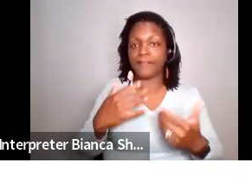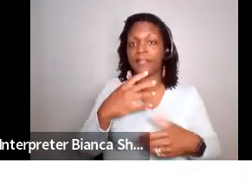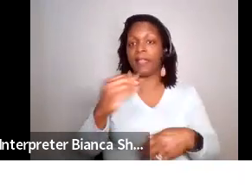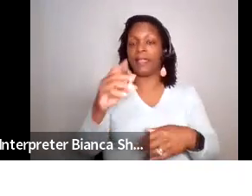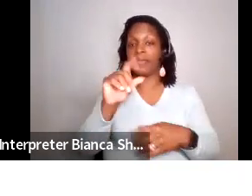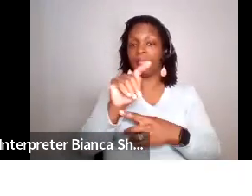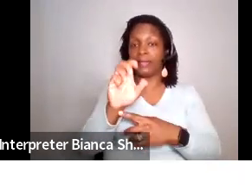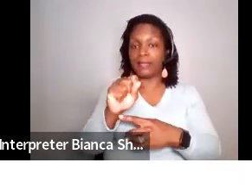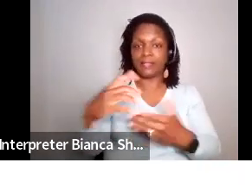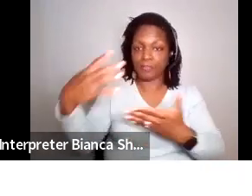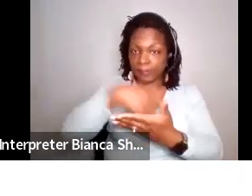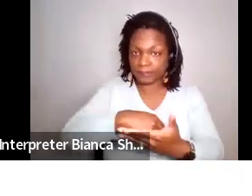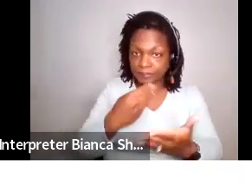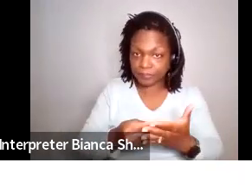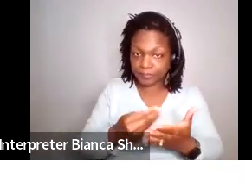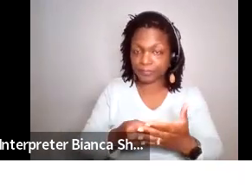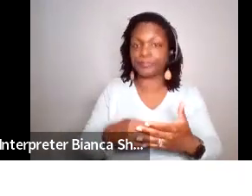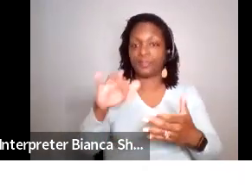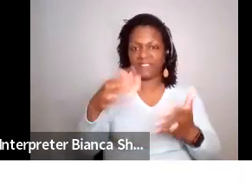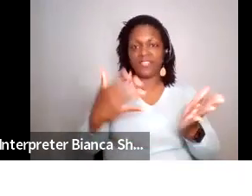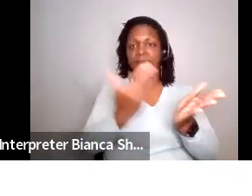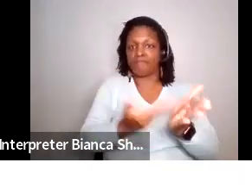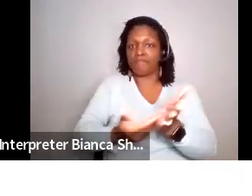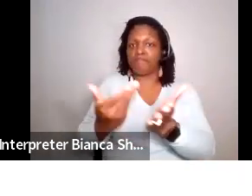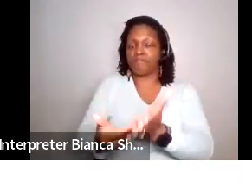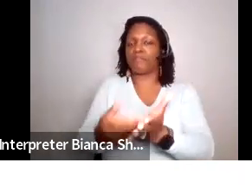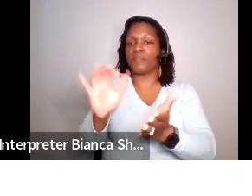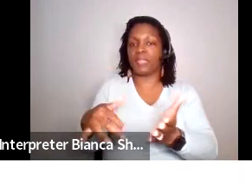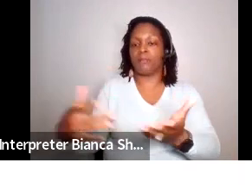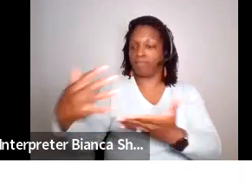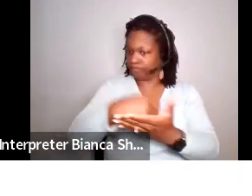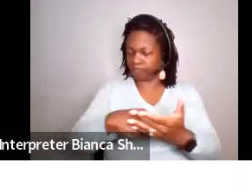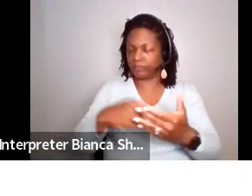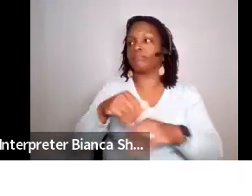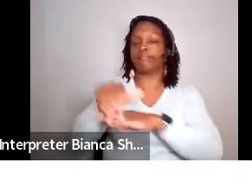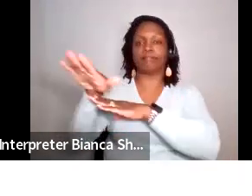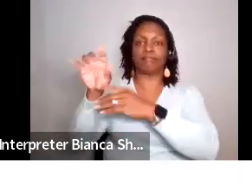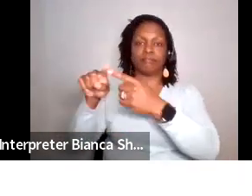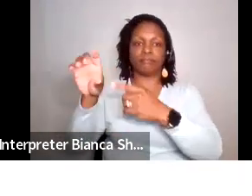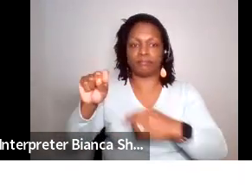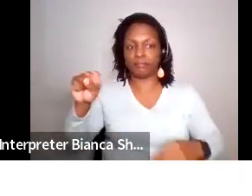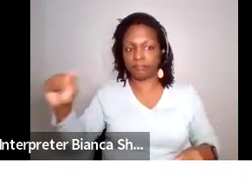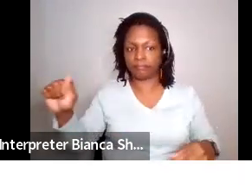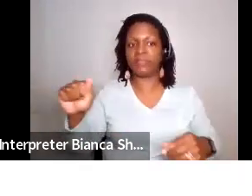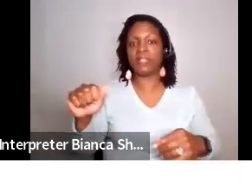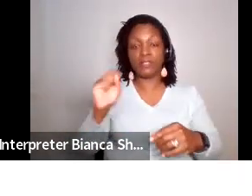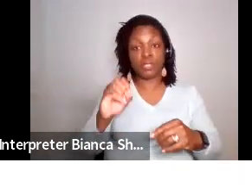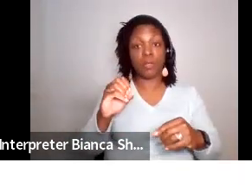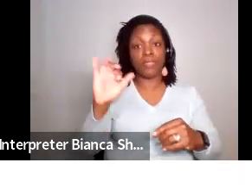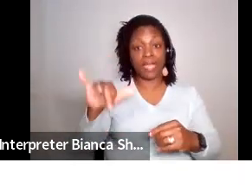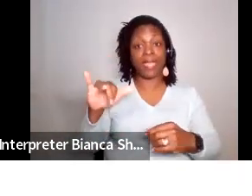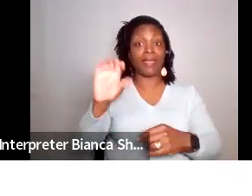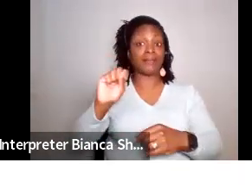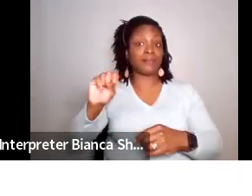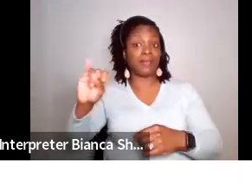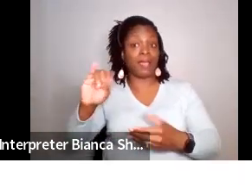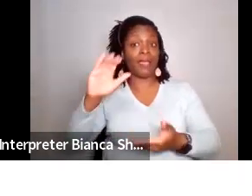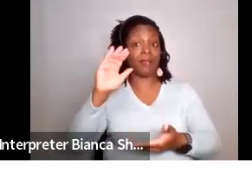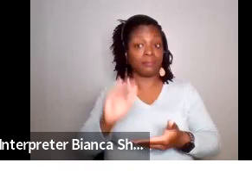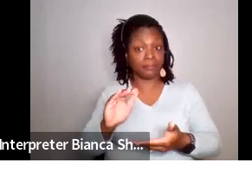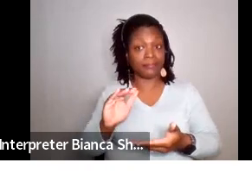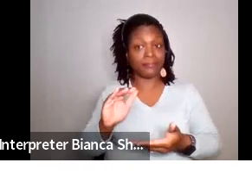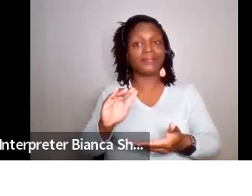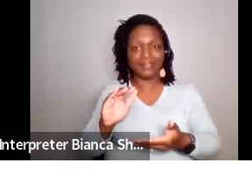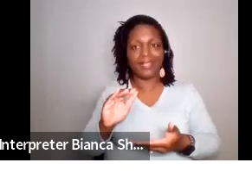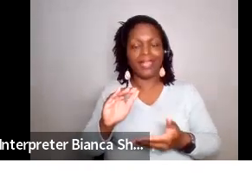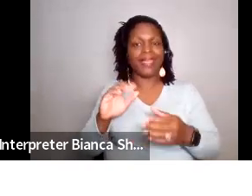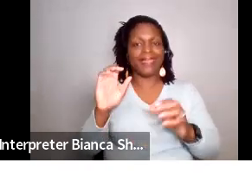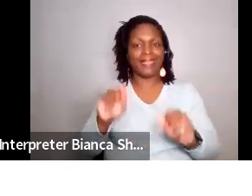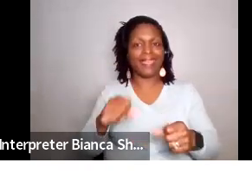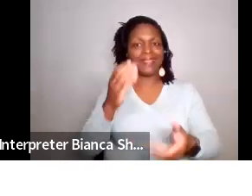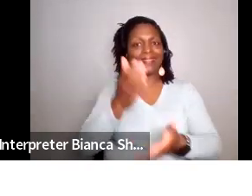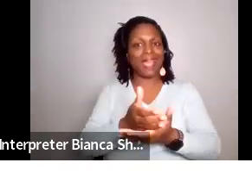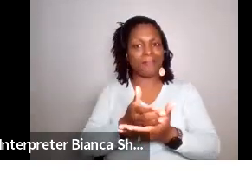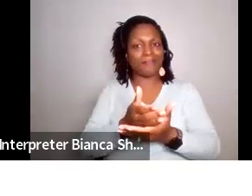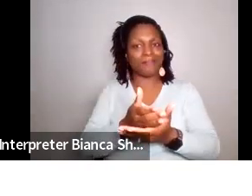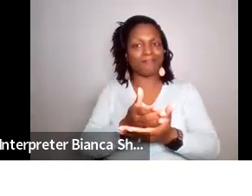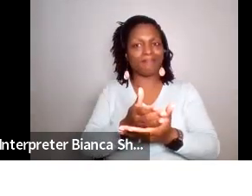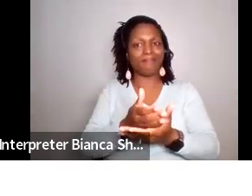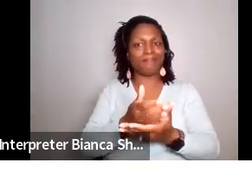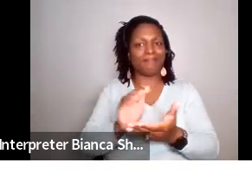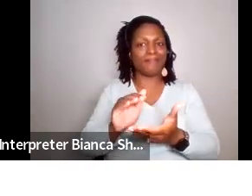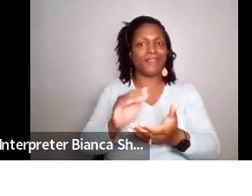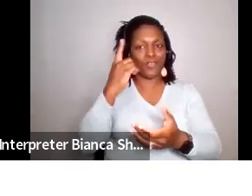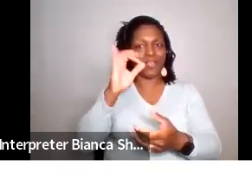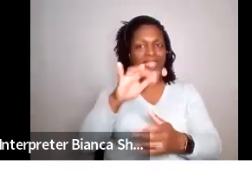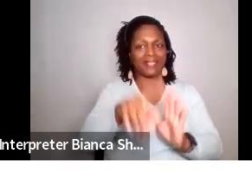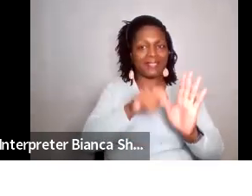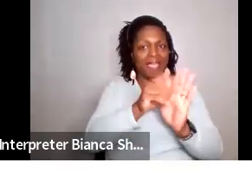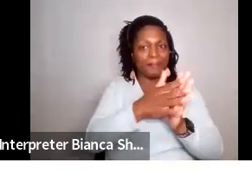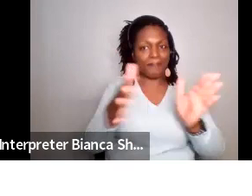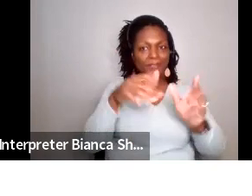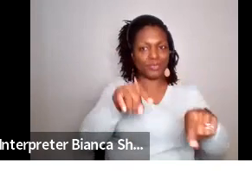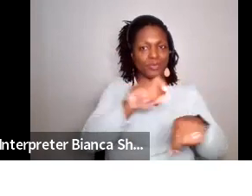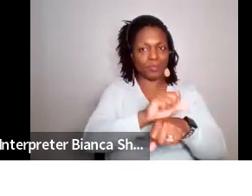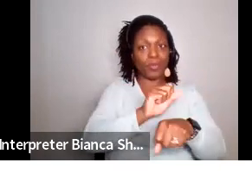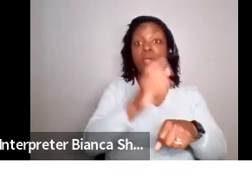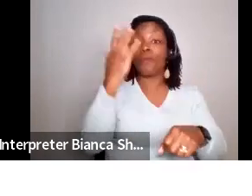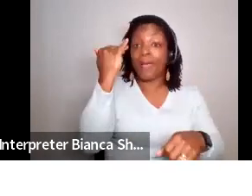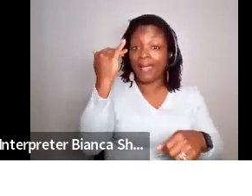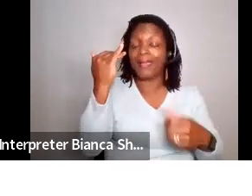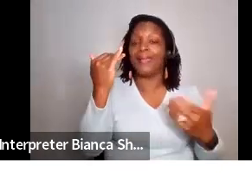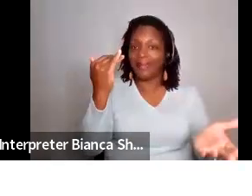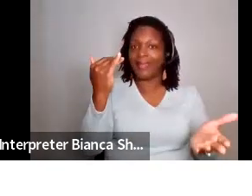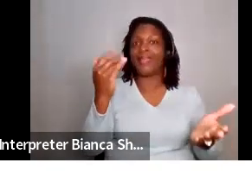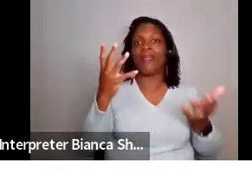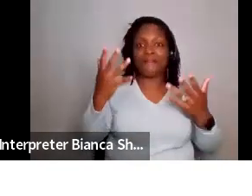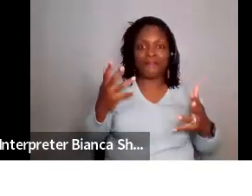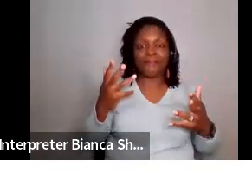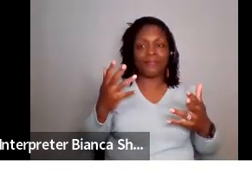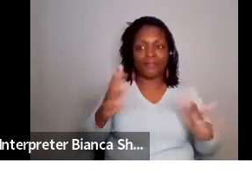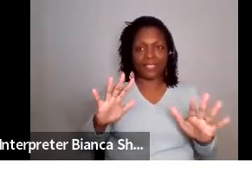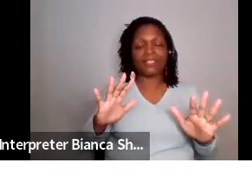There was that Tim. We were able to reverse any reduction in his Ssi over the period that he had been employed because again engaged in school under the age of 30 reduced his countable income